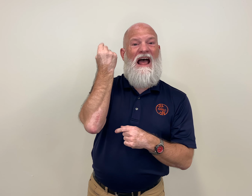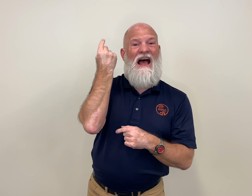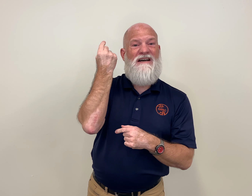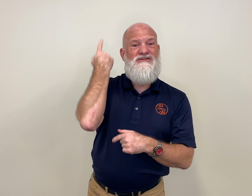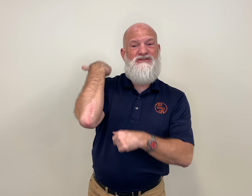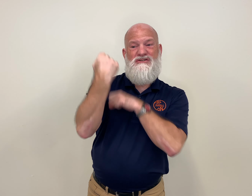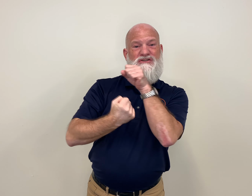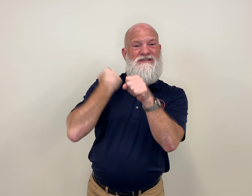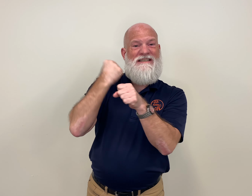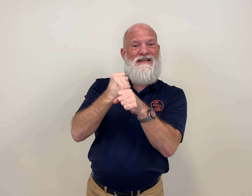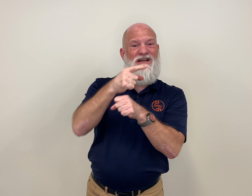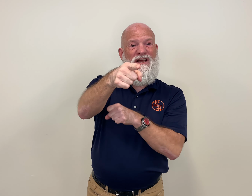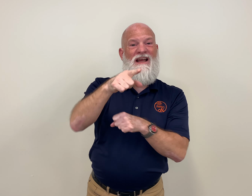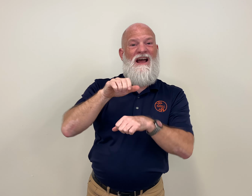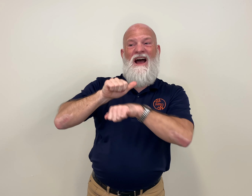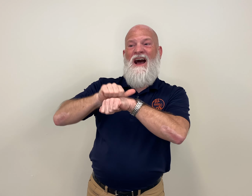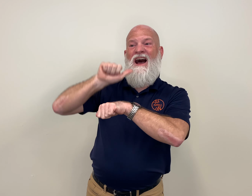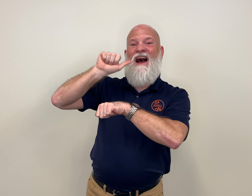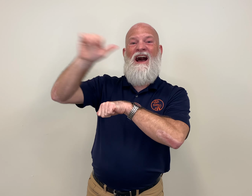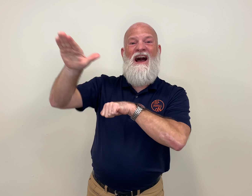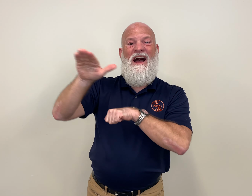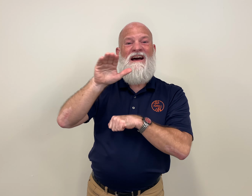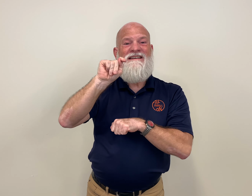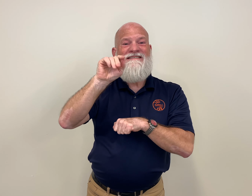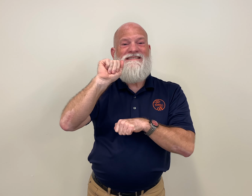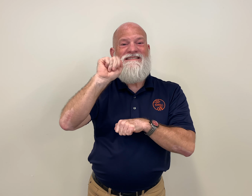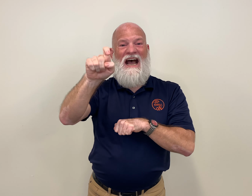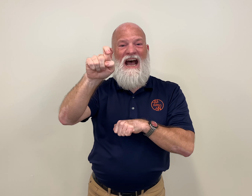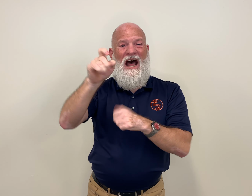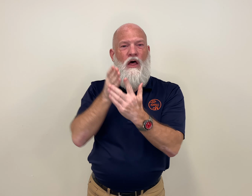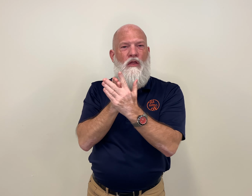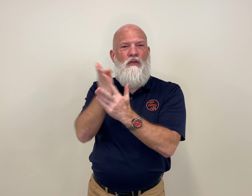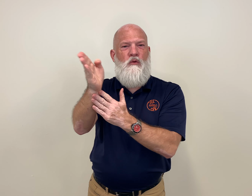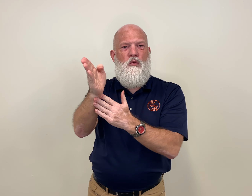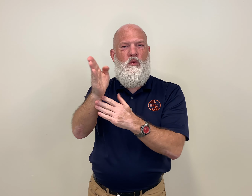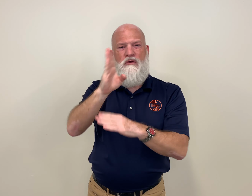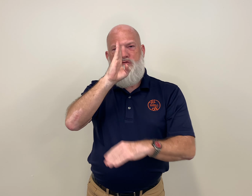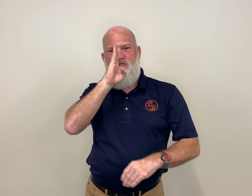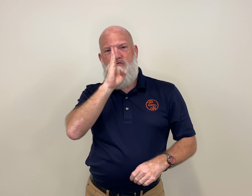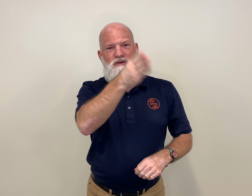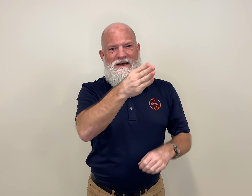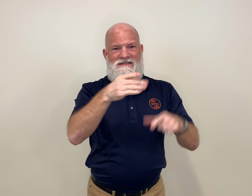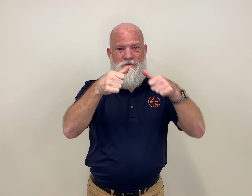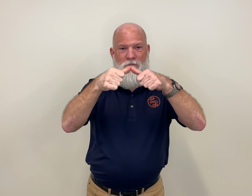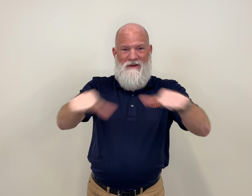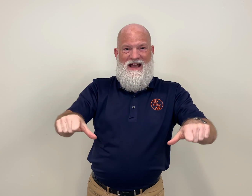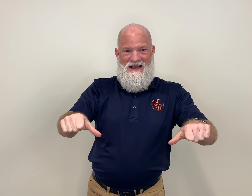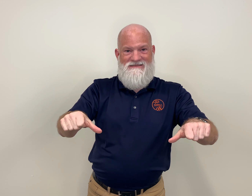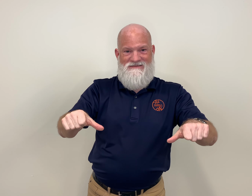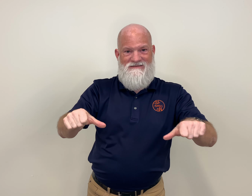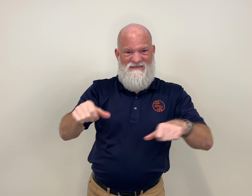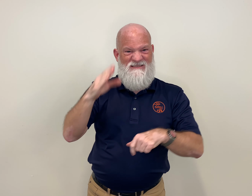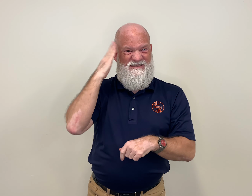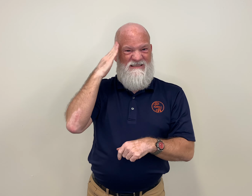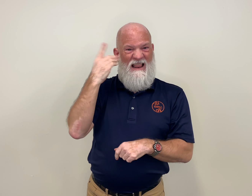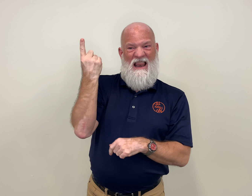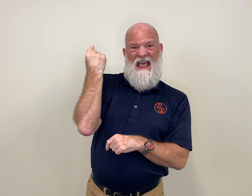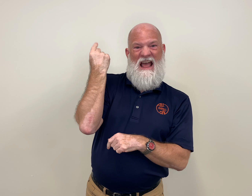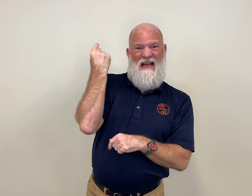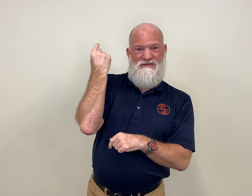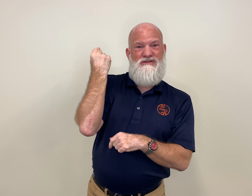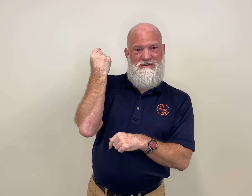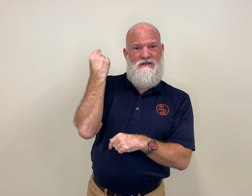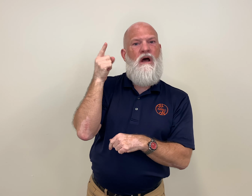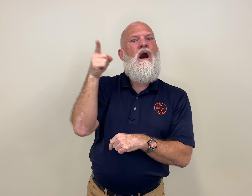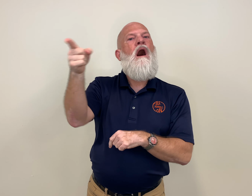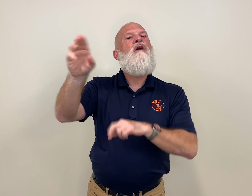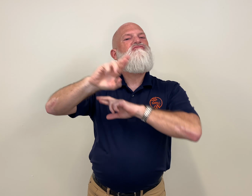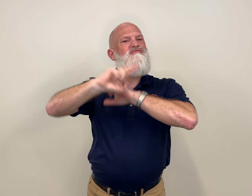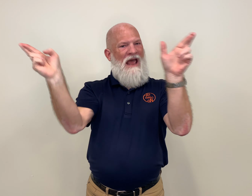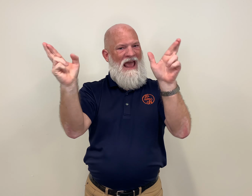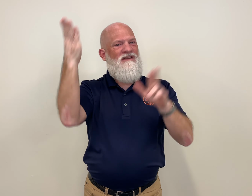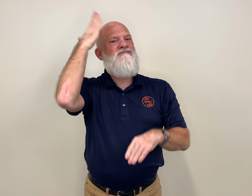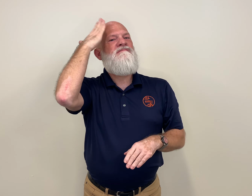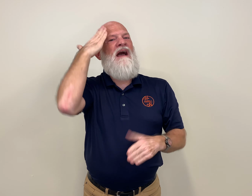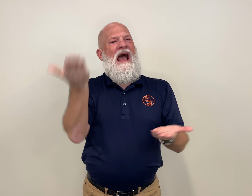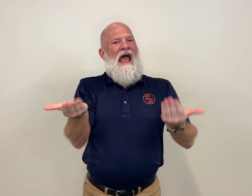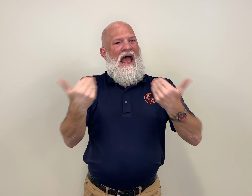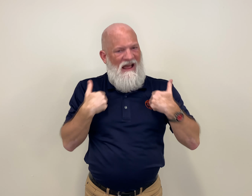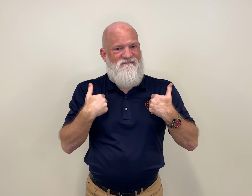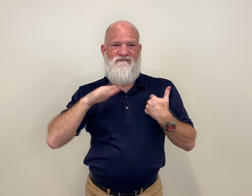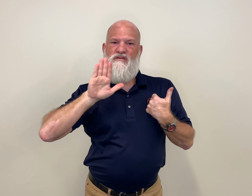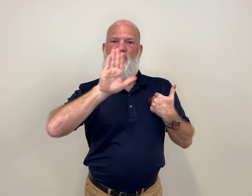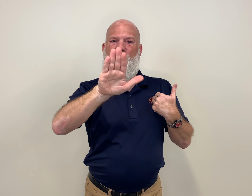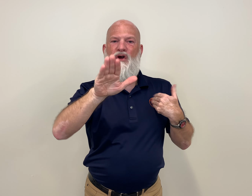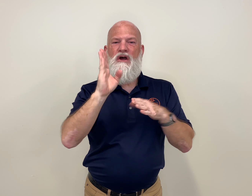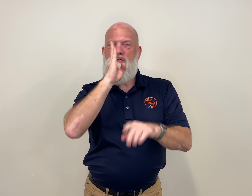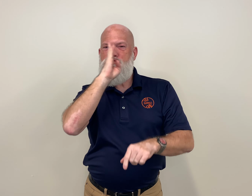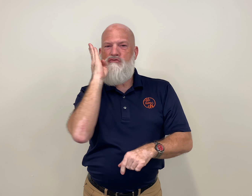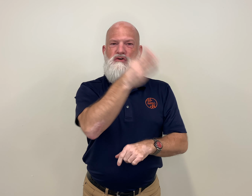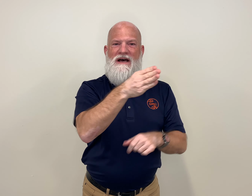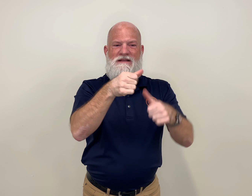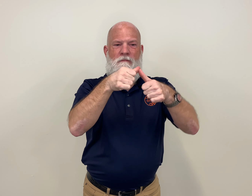Now, if you submitted your taxes last year, and received your refund via direct deposit, then the IRS already has your bank and routing information.